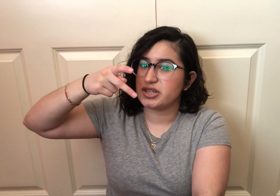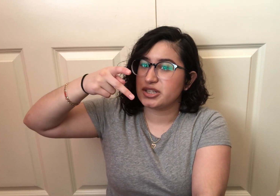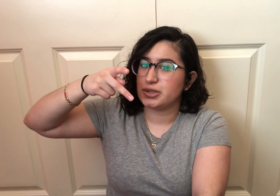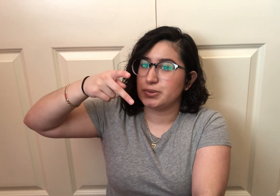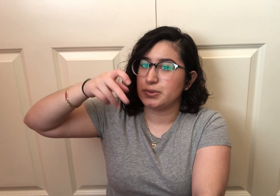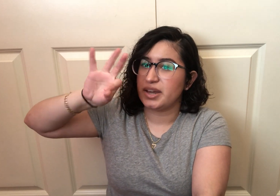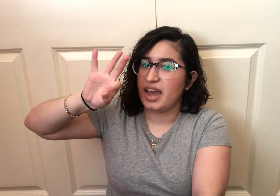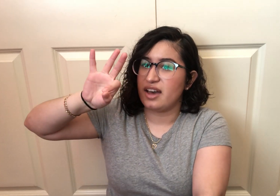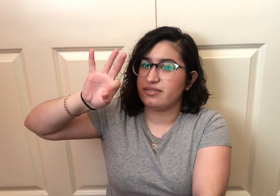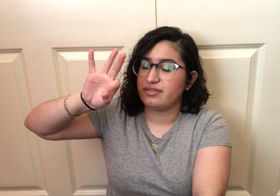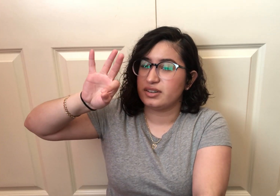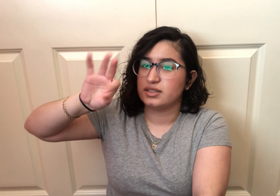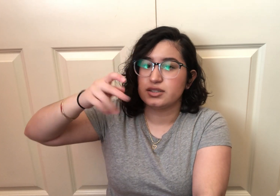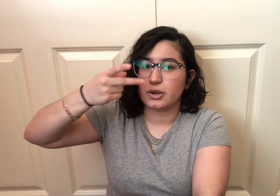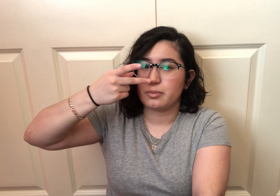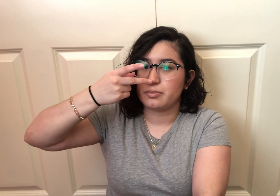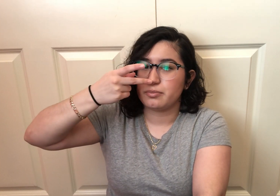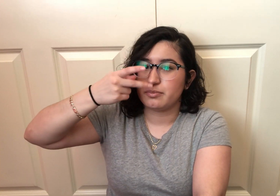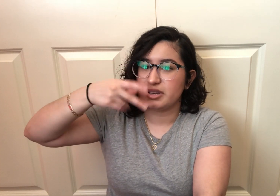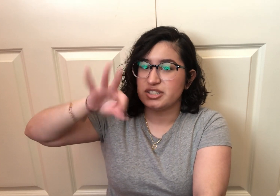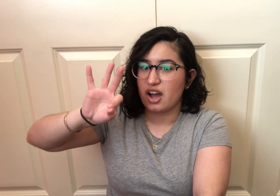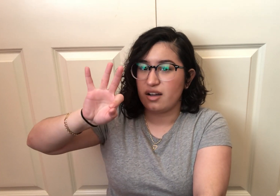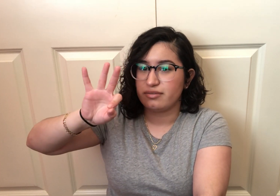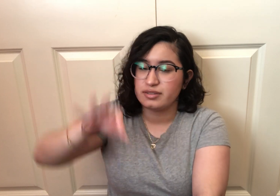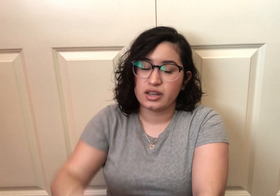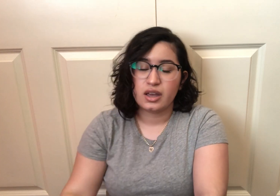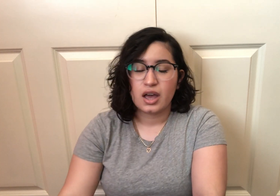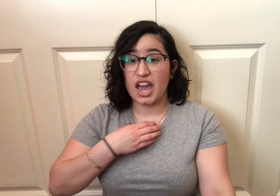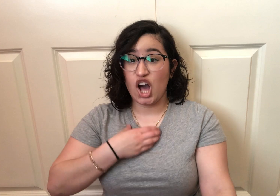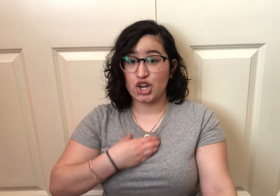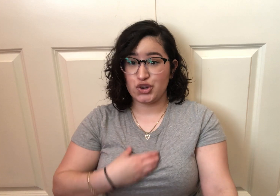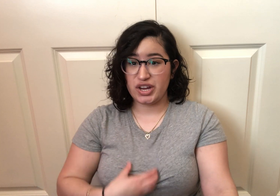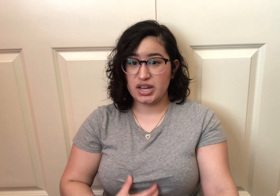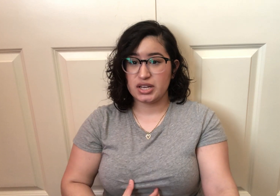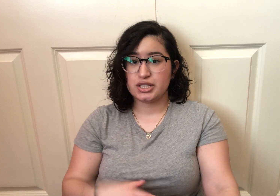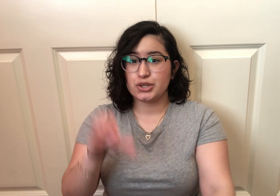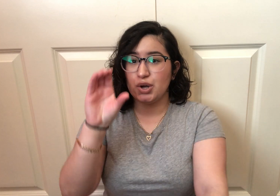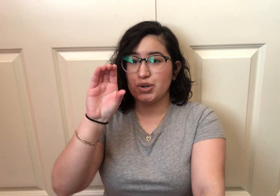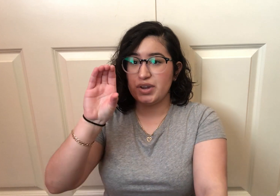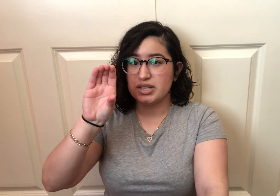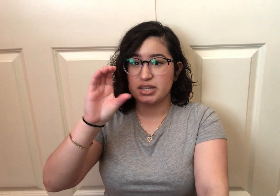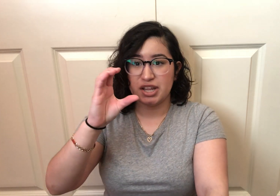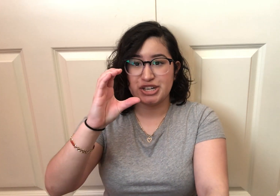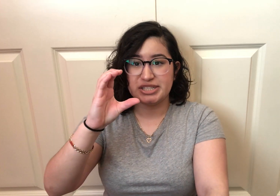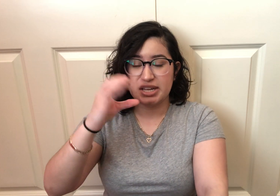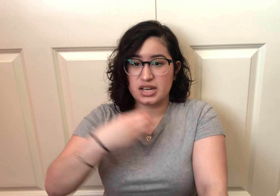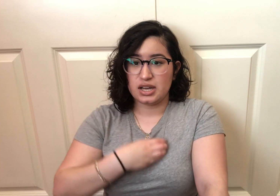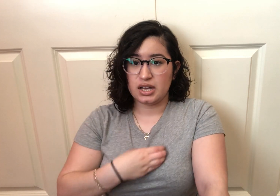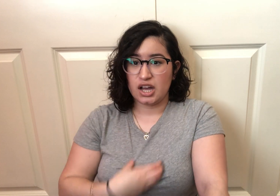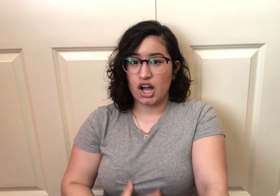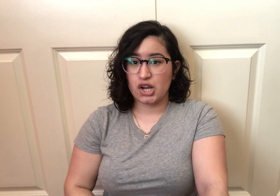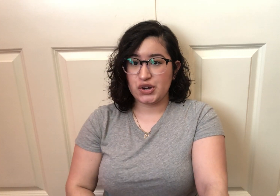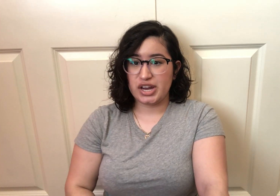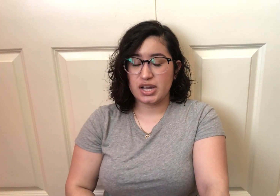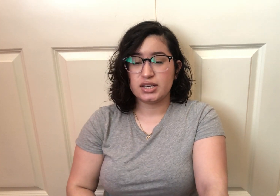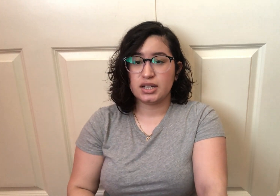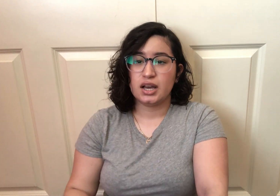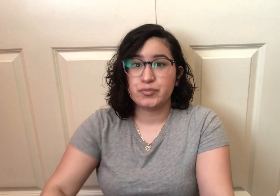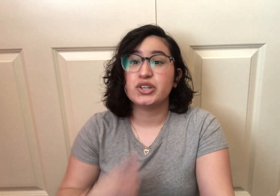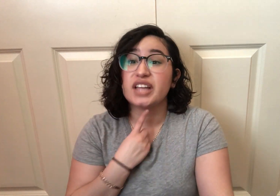to an F, so "pissed off." "Hungry," so hungry is the letter C, "hungry." You can say